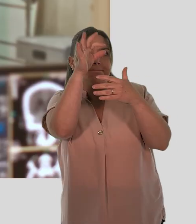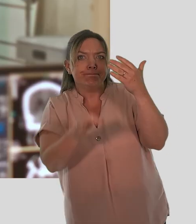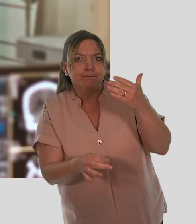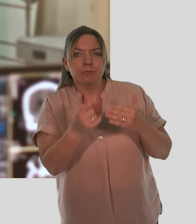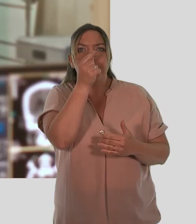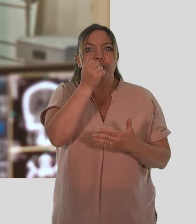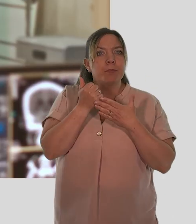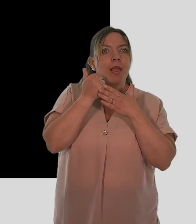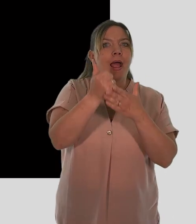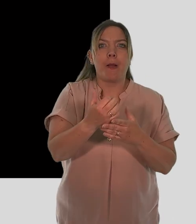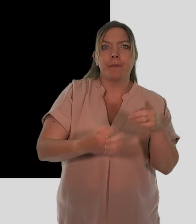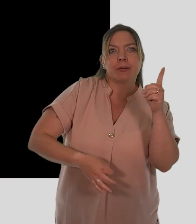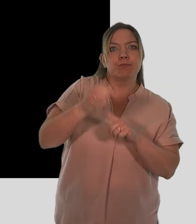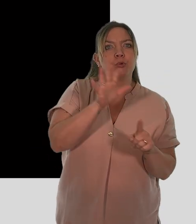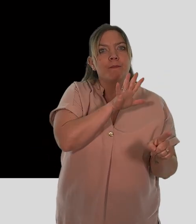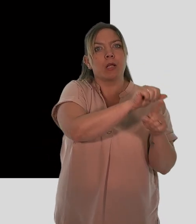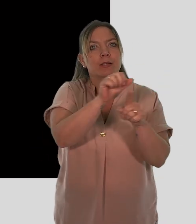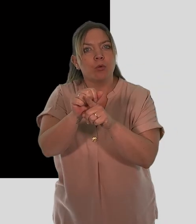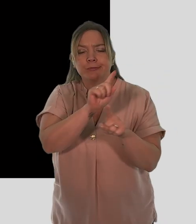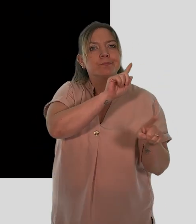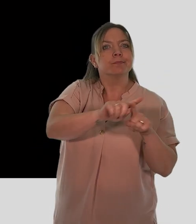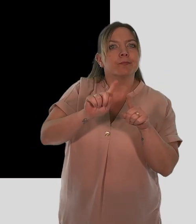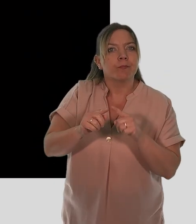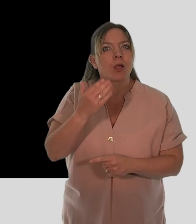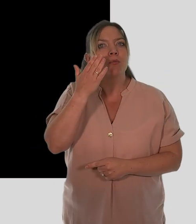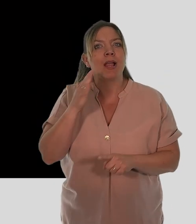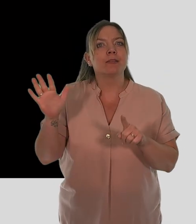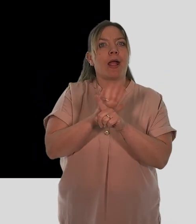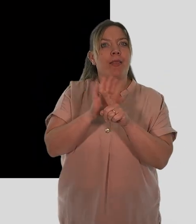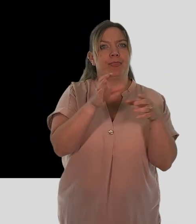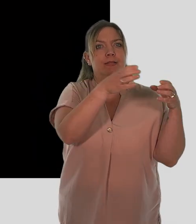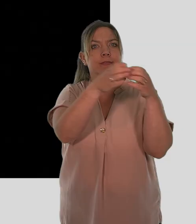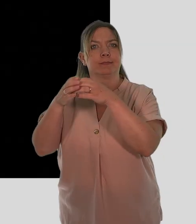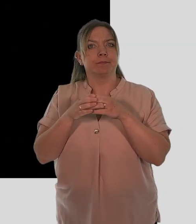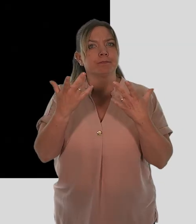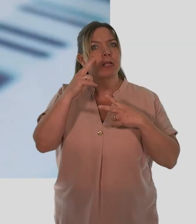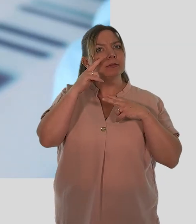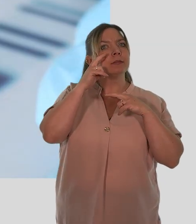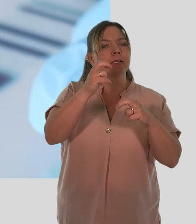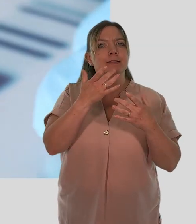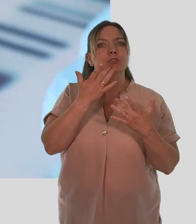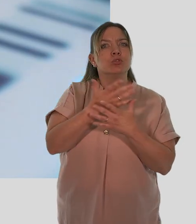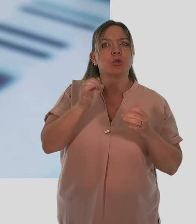European ancestry are less accurate in other racial groups. Mutations in